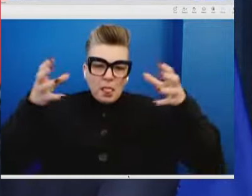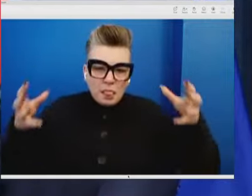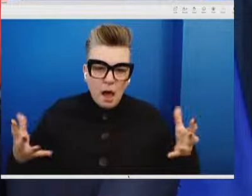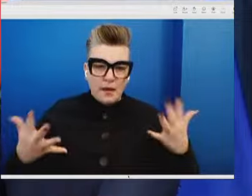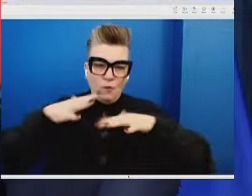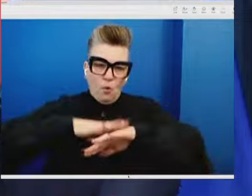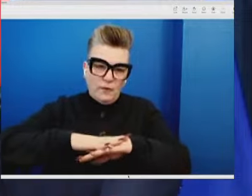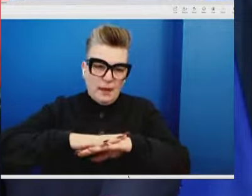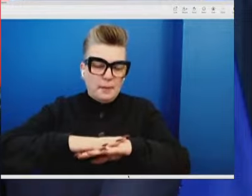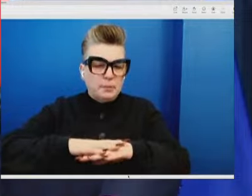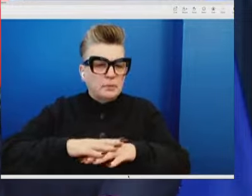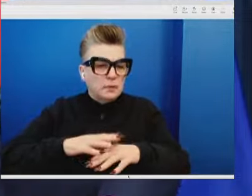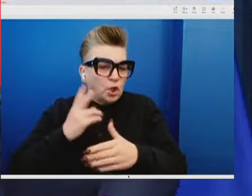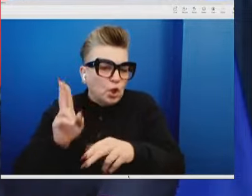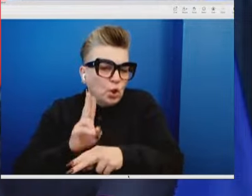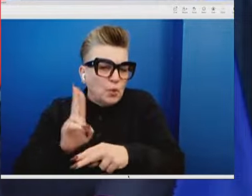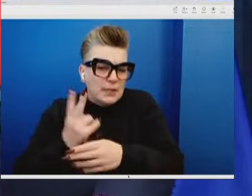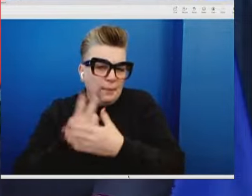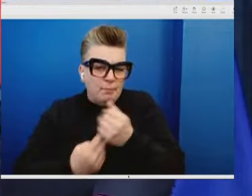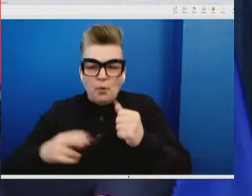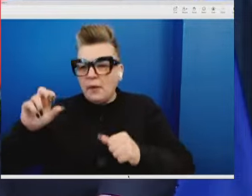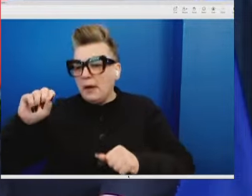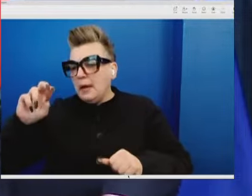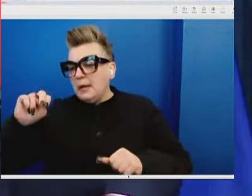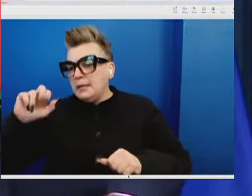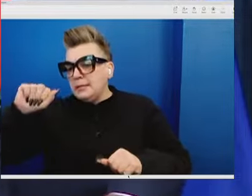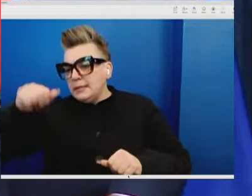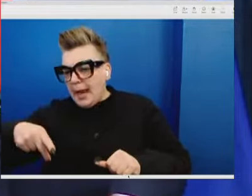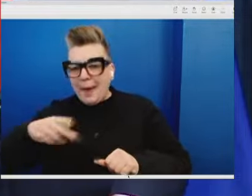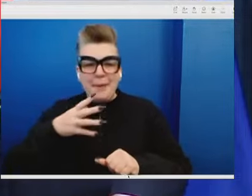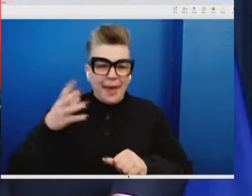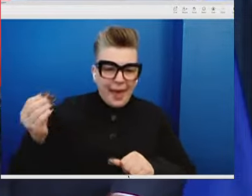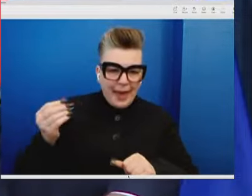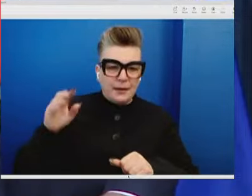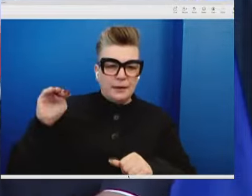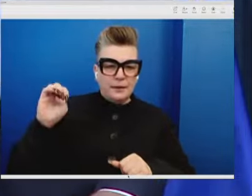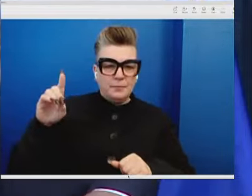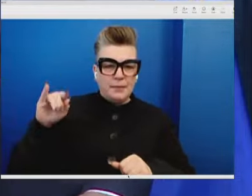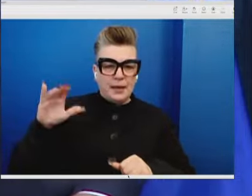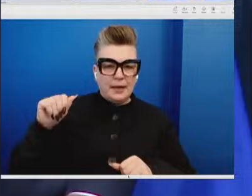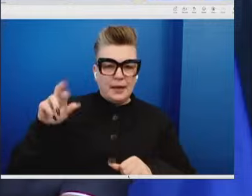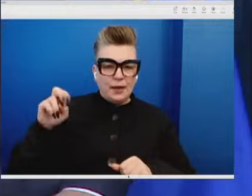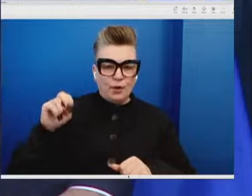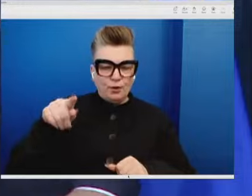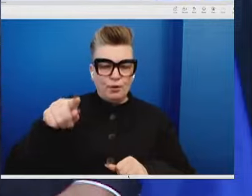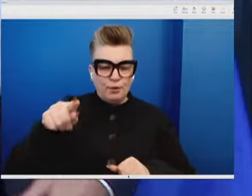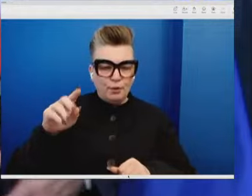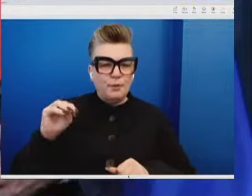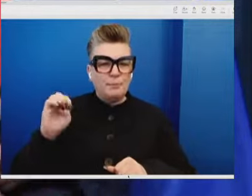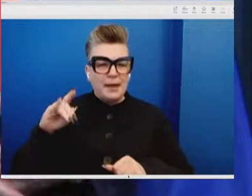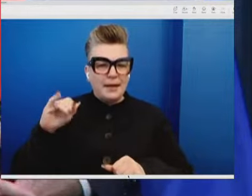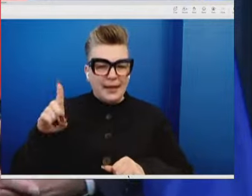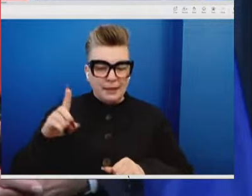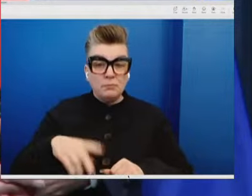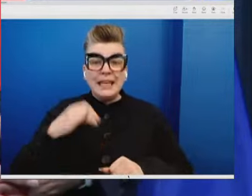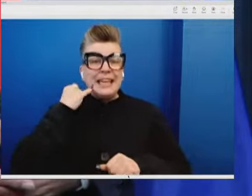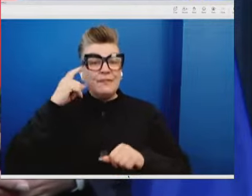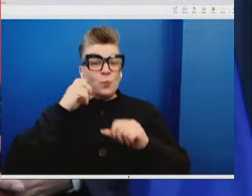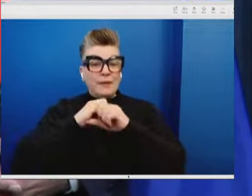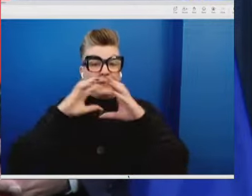literally, a majority using both of those benefits. So if you think about the pie of all the people that may be in this pocket that are eligible,